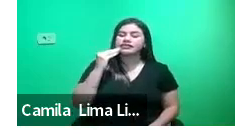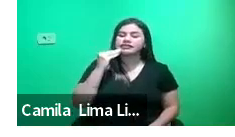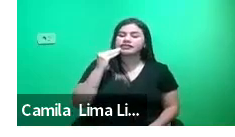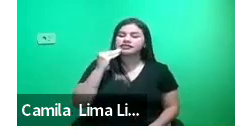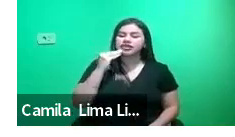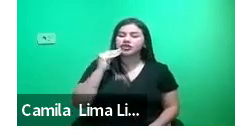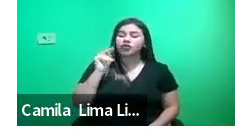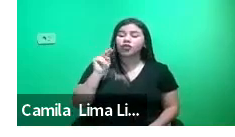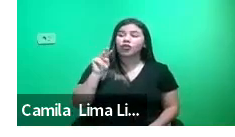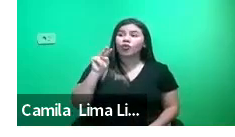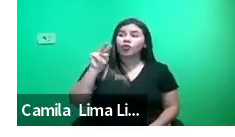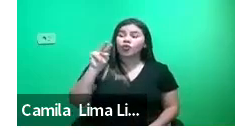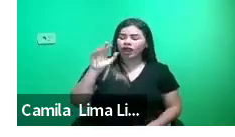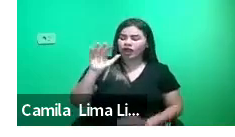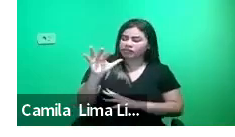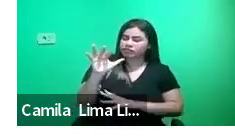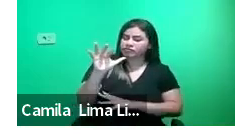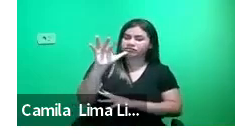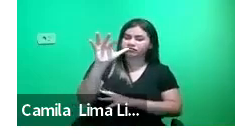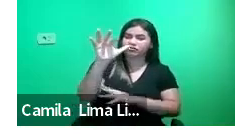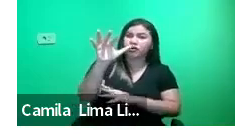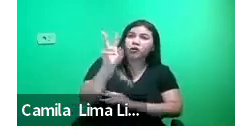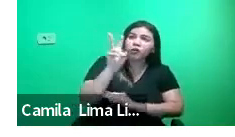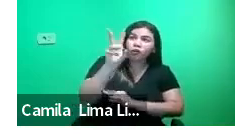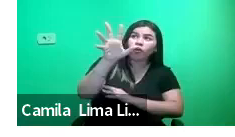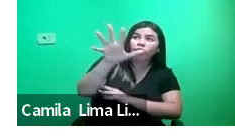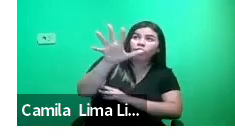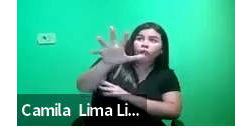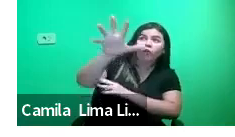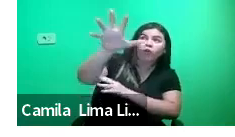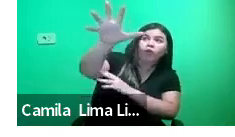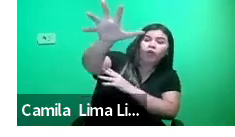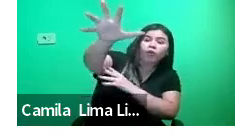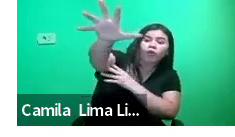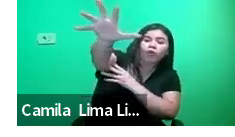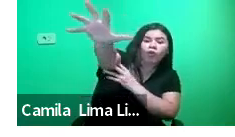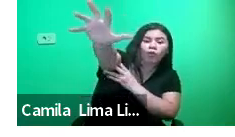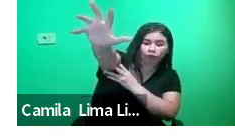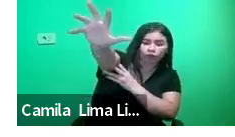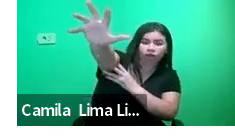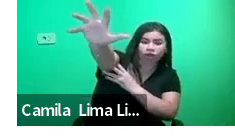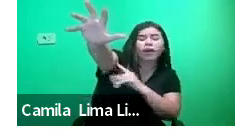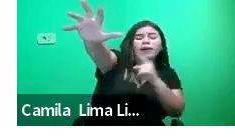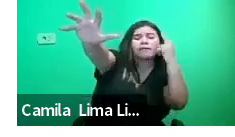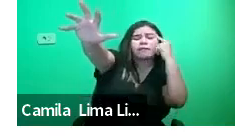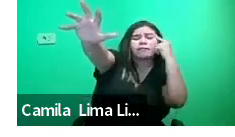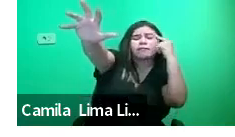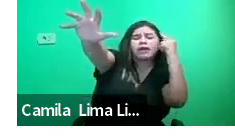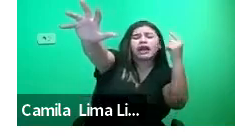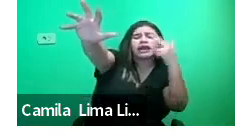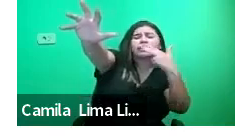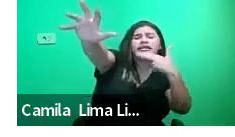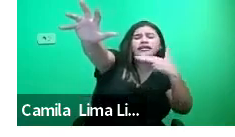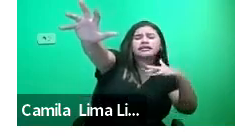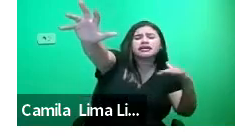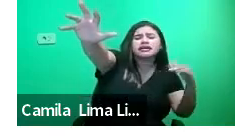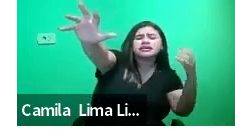and I and I connect the the us the the also called unsuccessful grasping movement with the whole